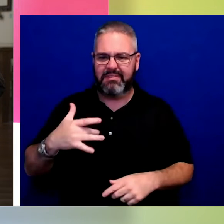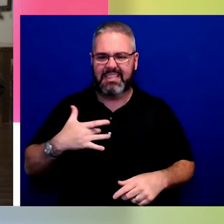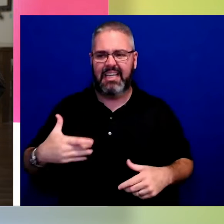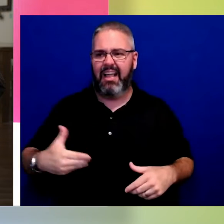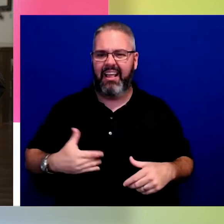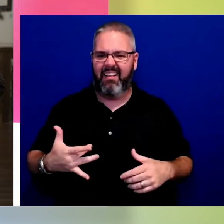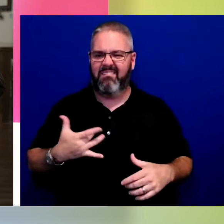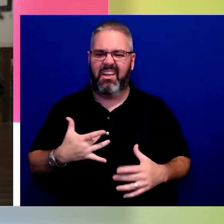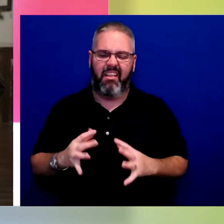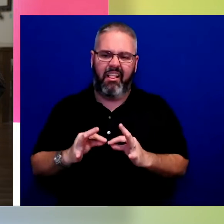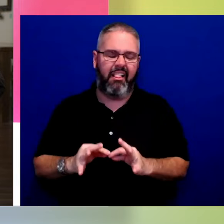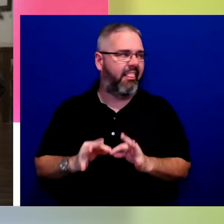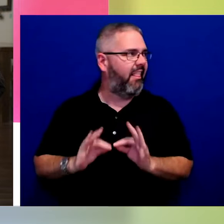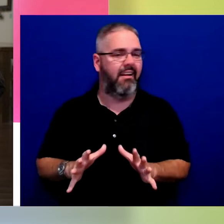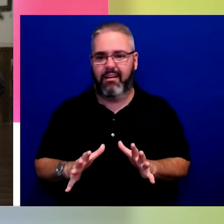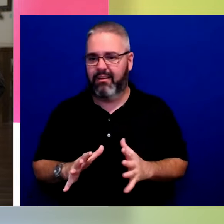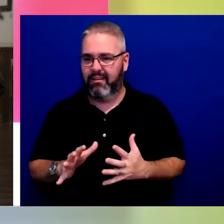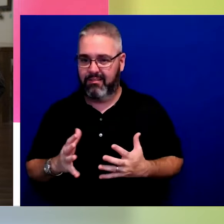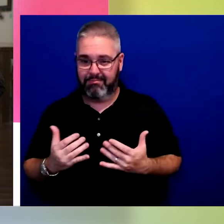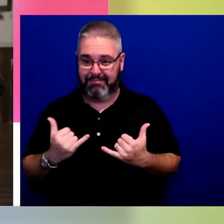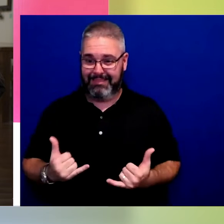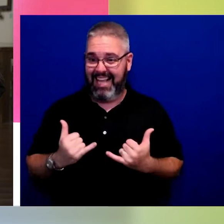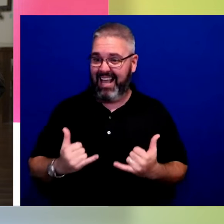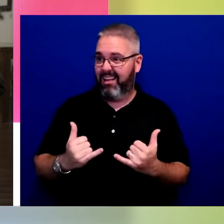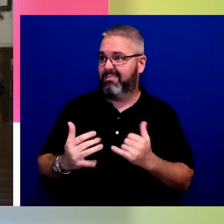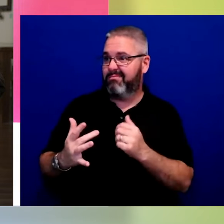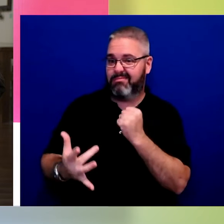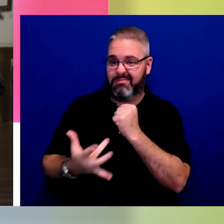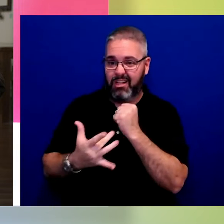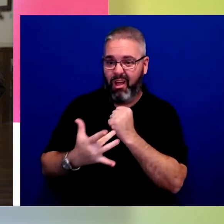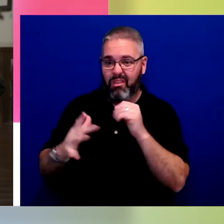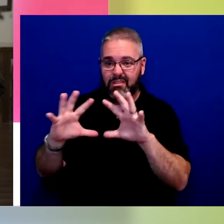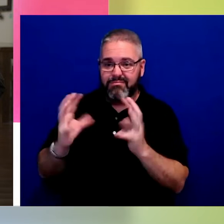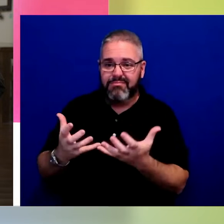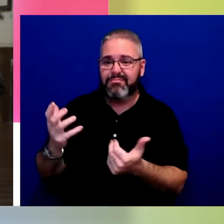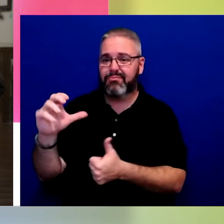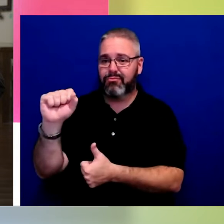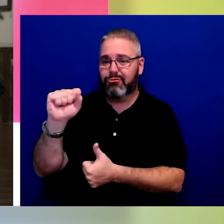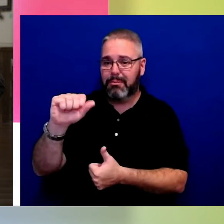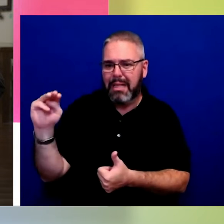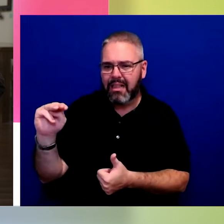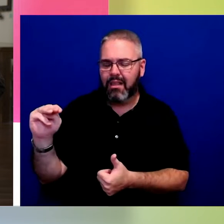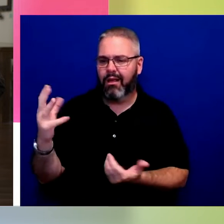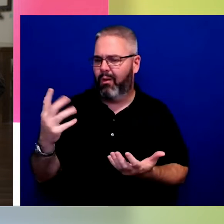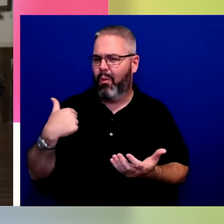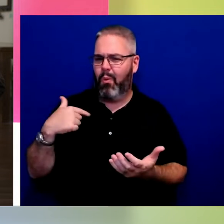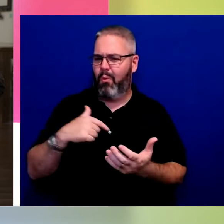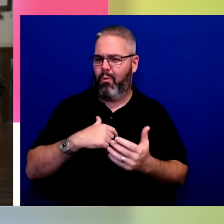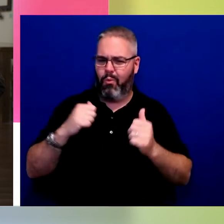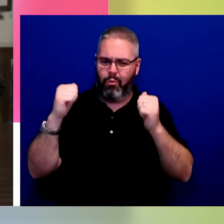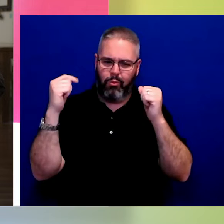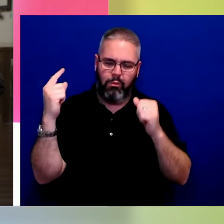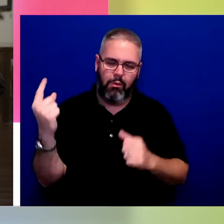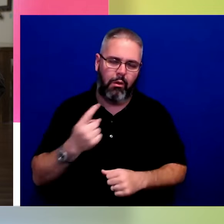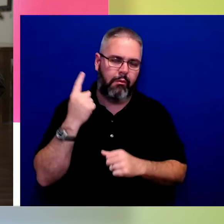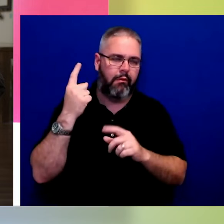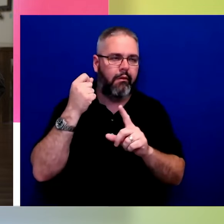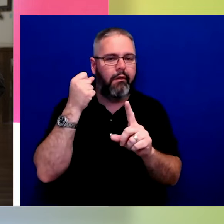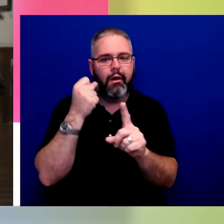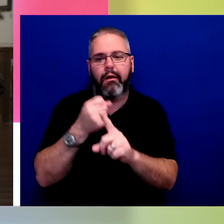especially in this age of technology and social media. We have always encountered adversity and fear.